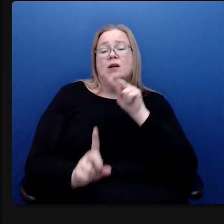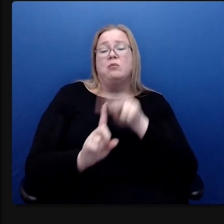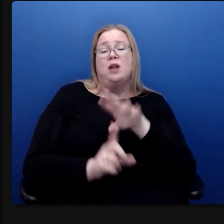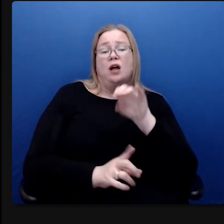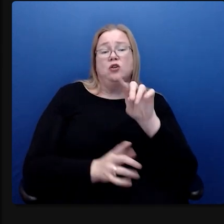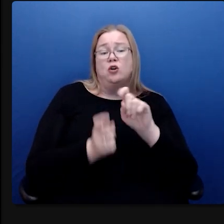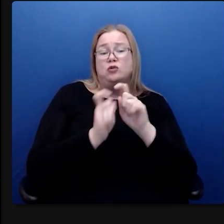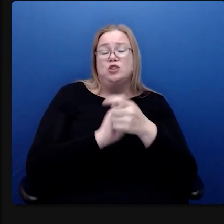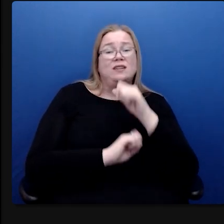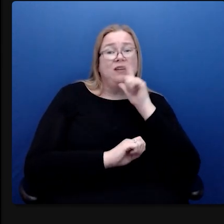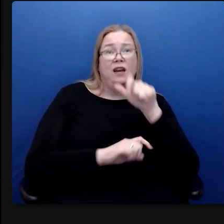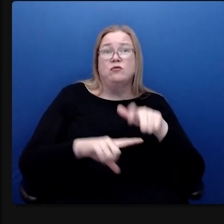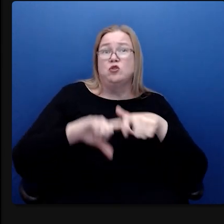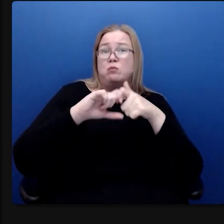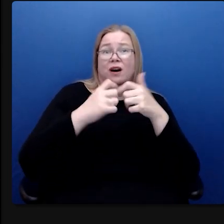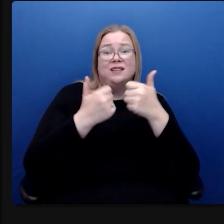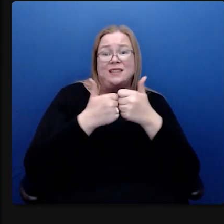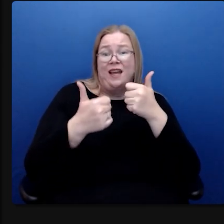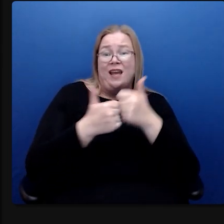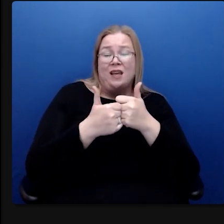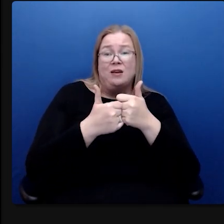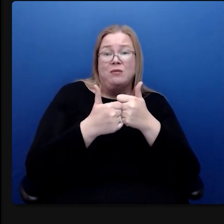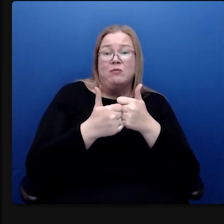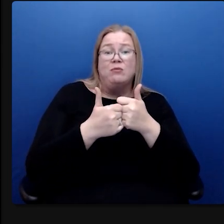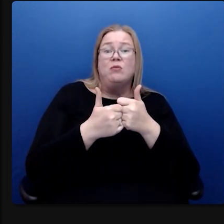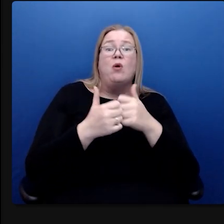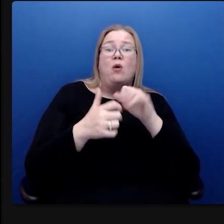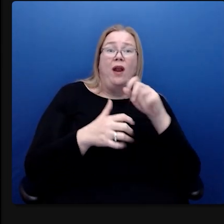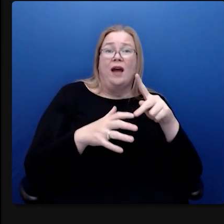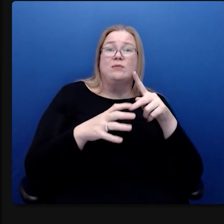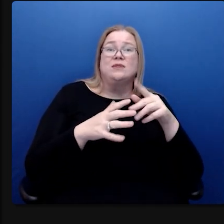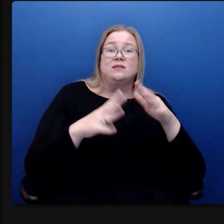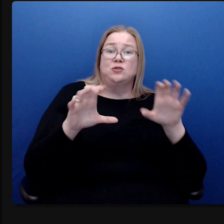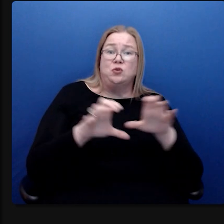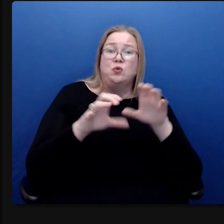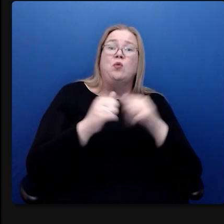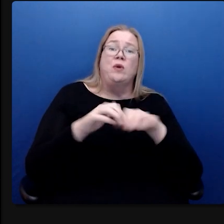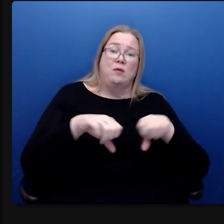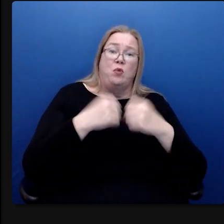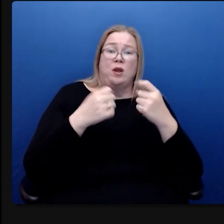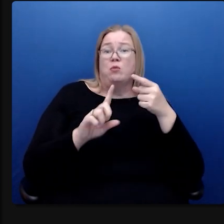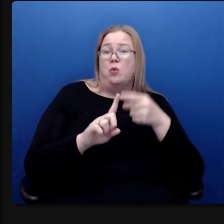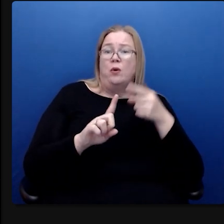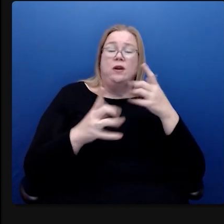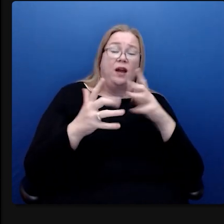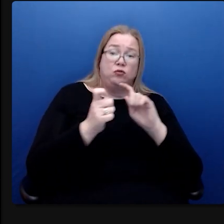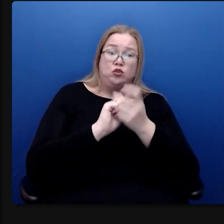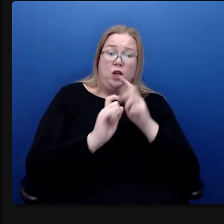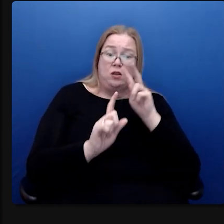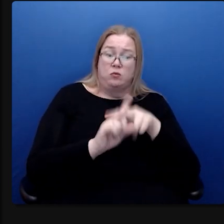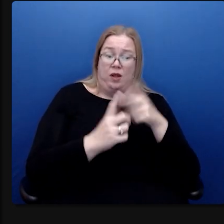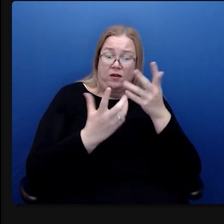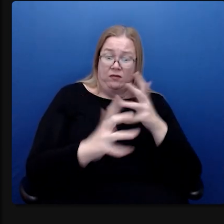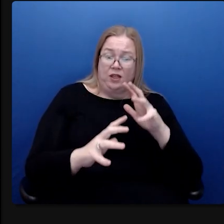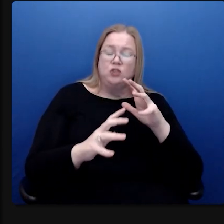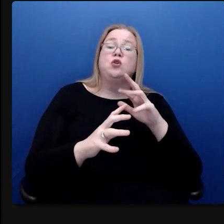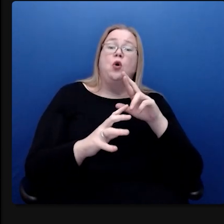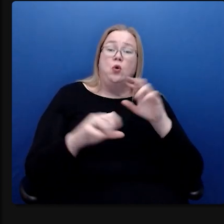You can apply your code changes without needing to pause your game or app's execution with a breakpoint. Once the changes are applied,